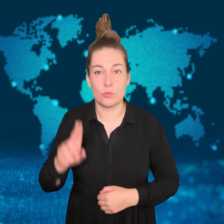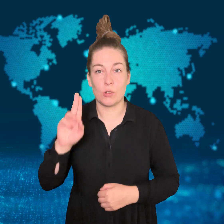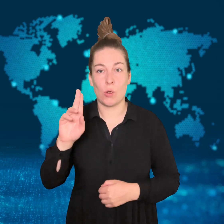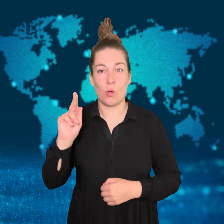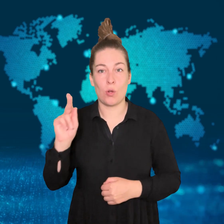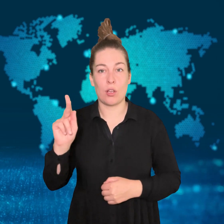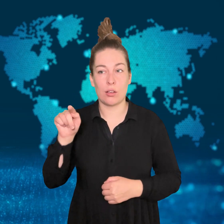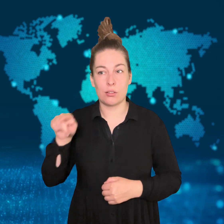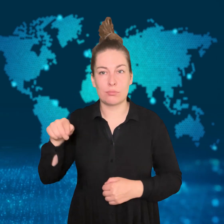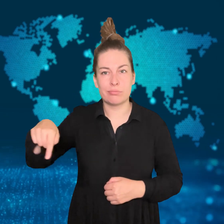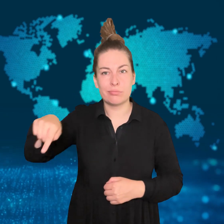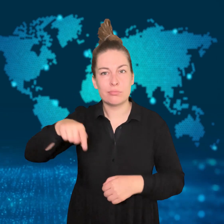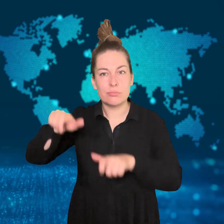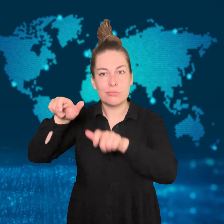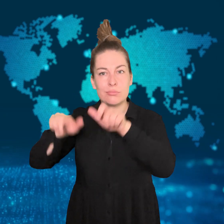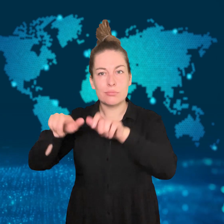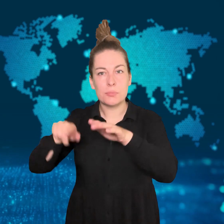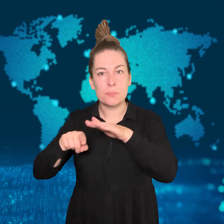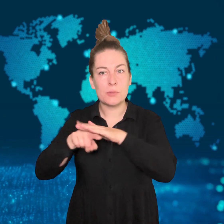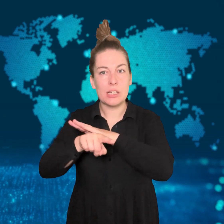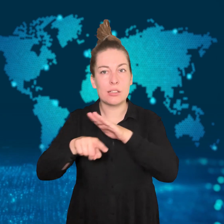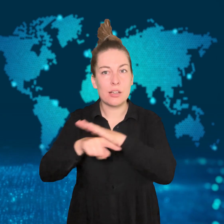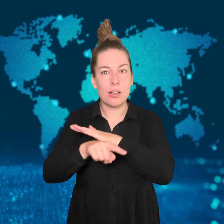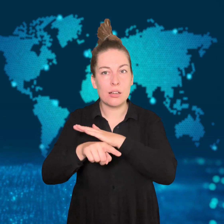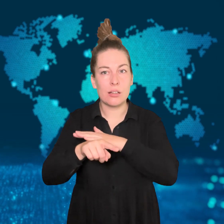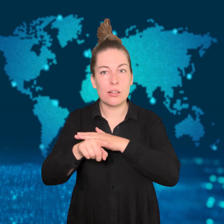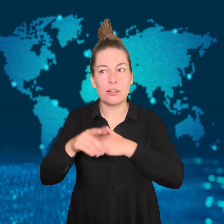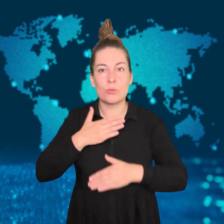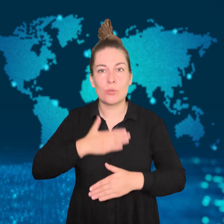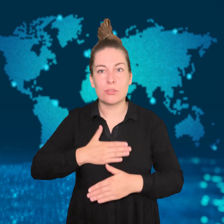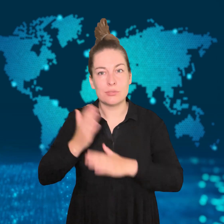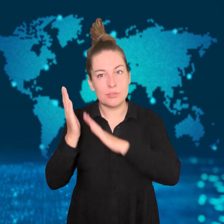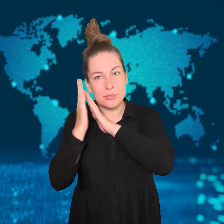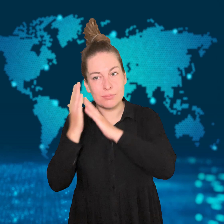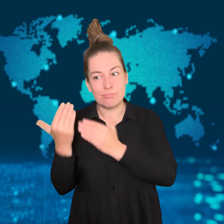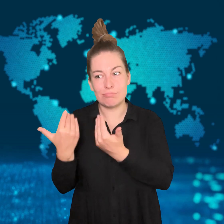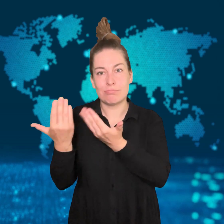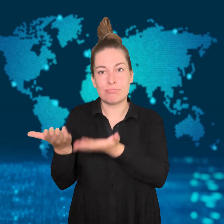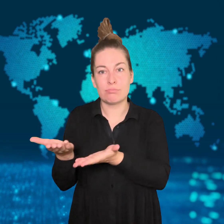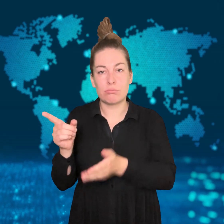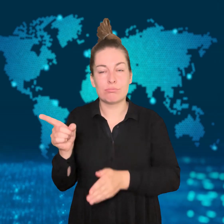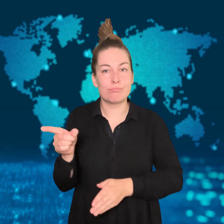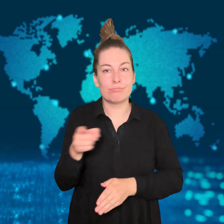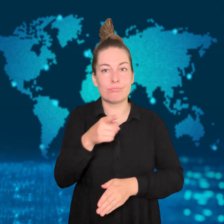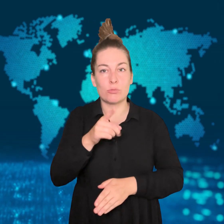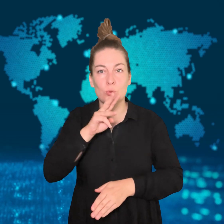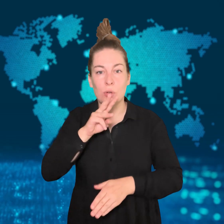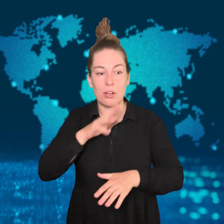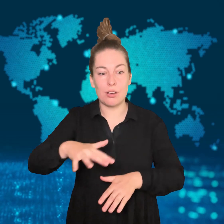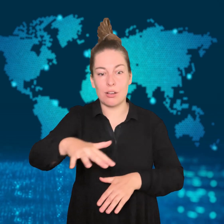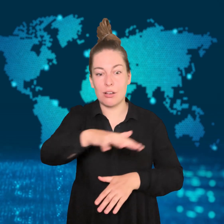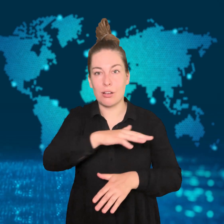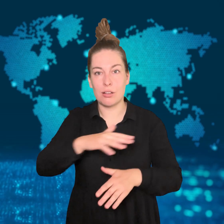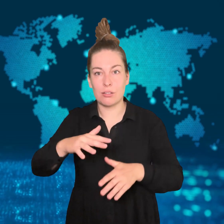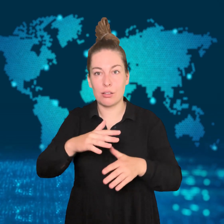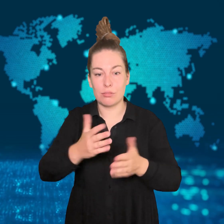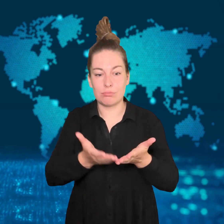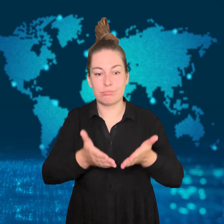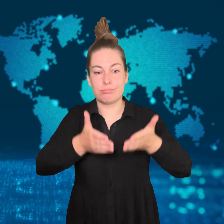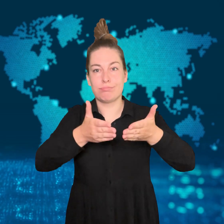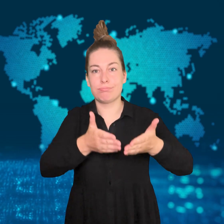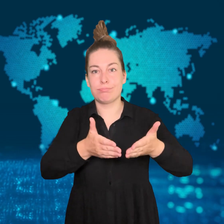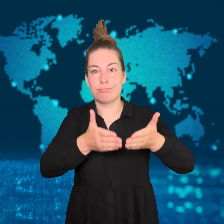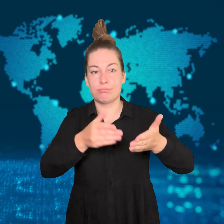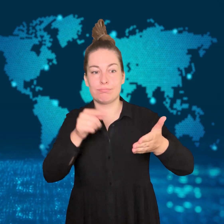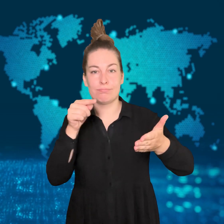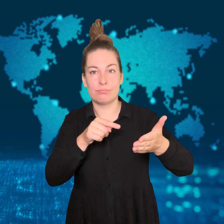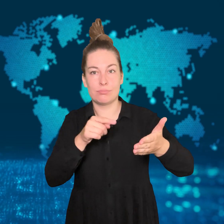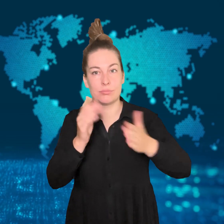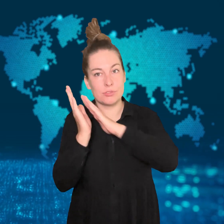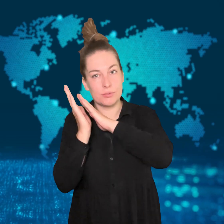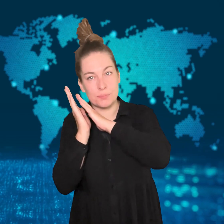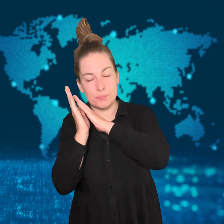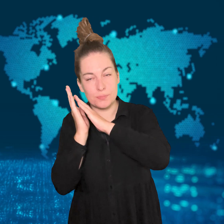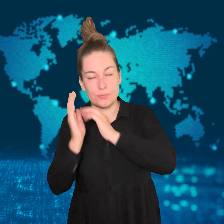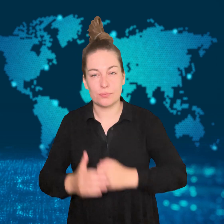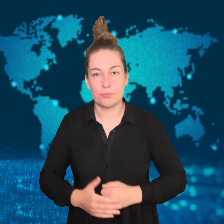Asylum-seekers on barge